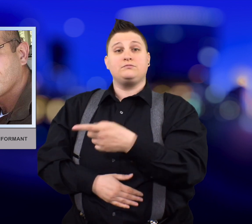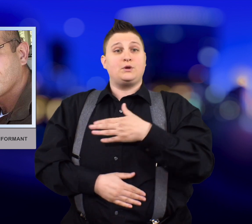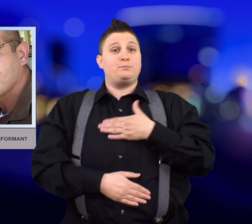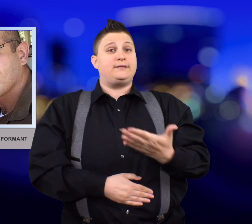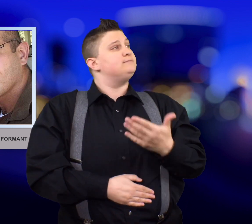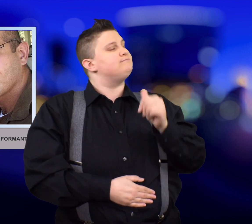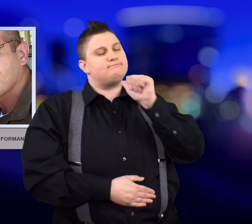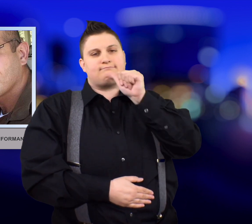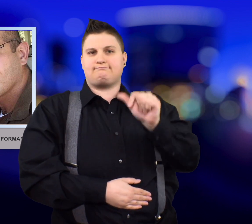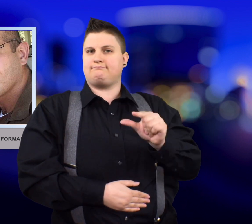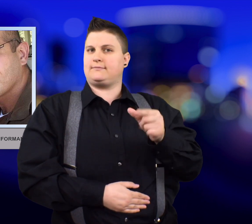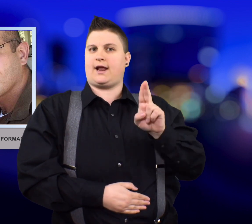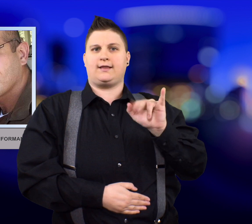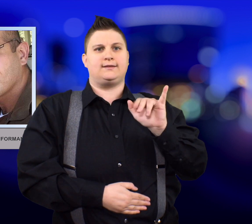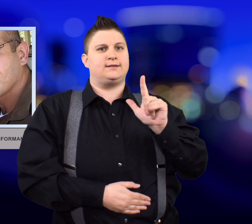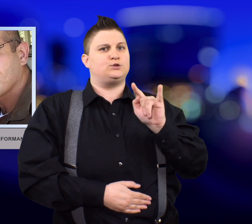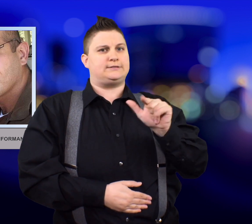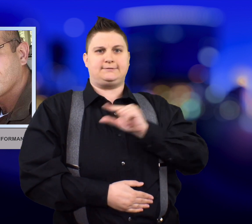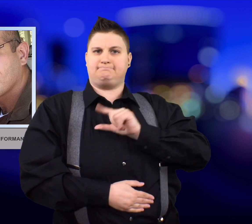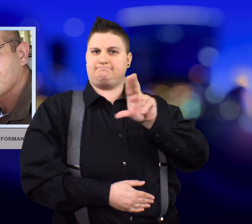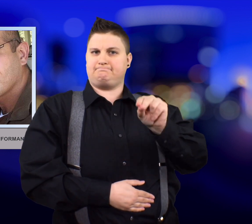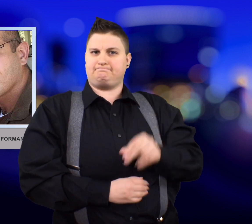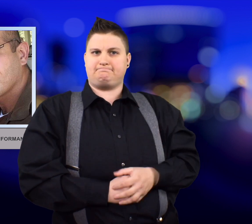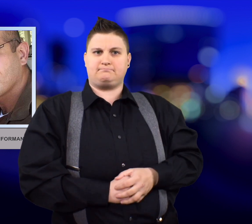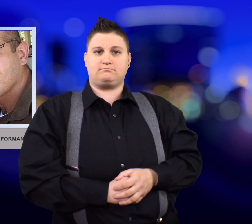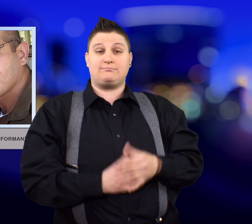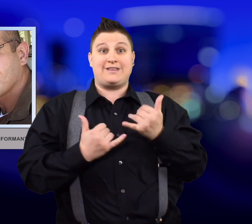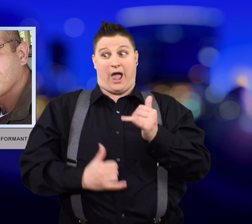She has pleaded not guilty.